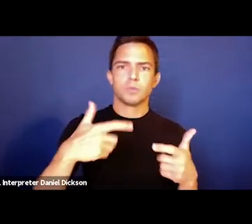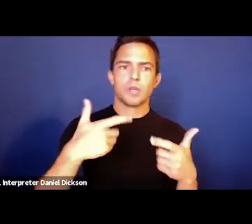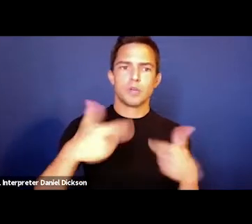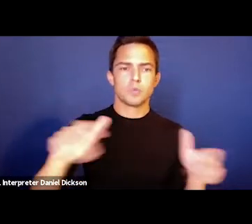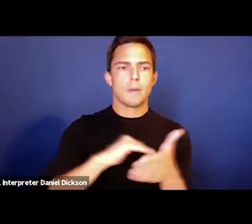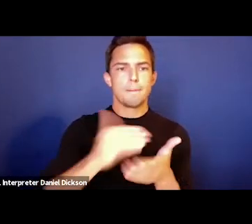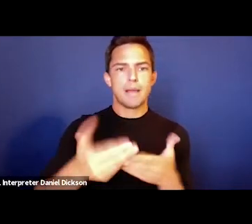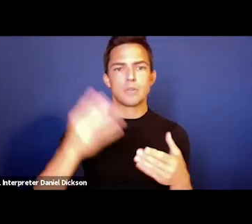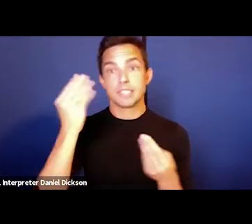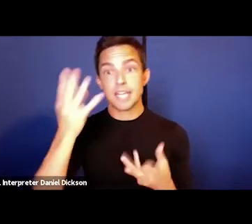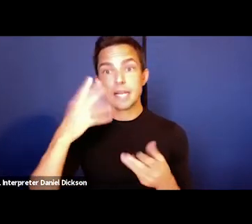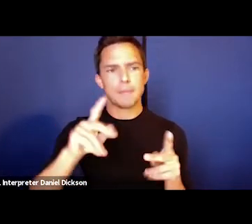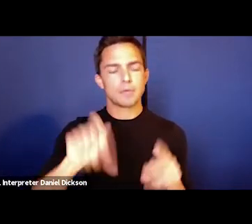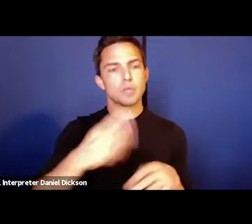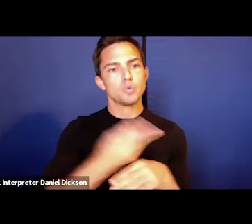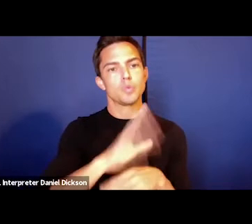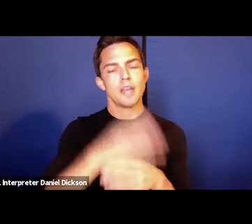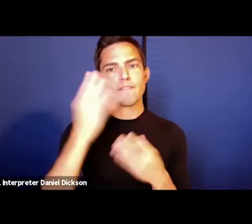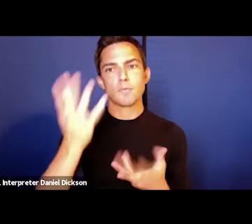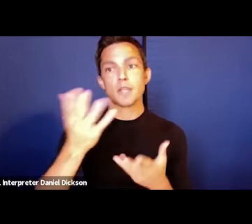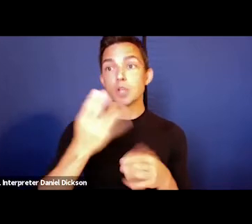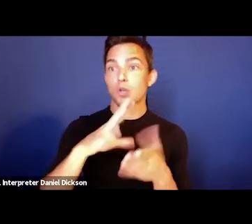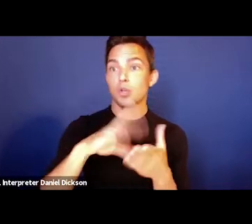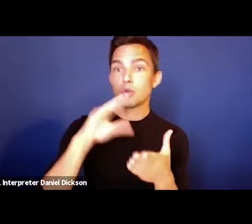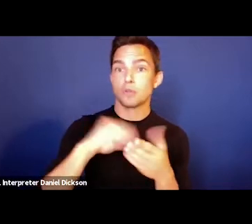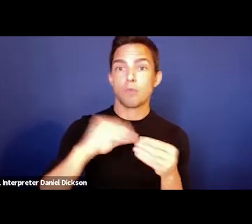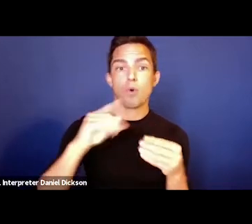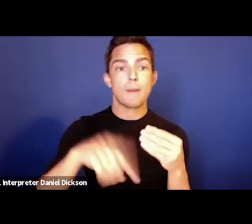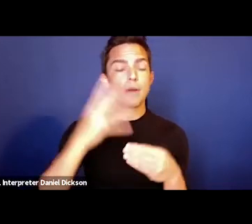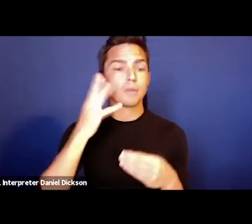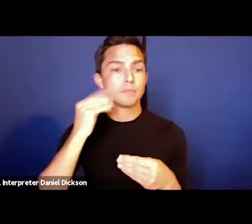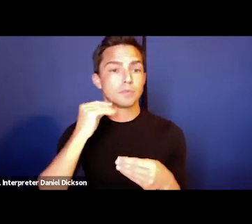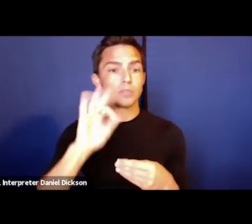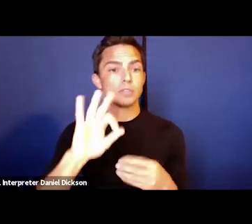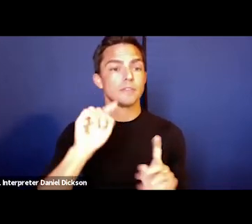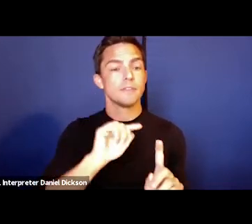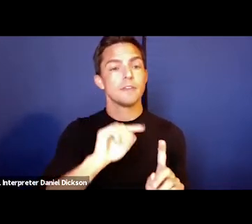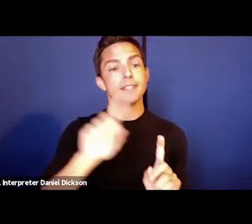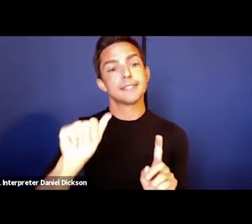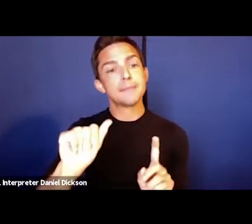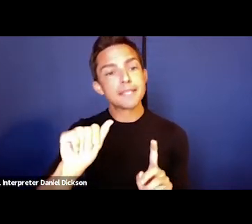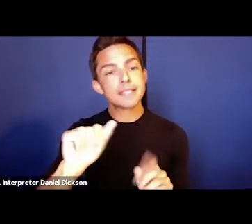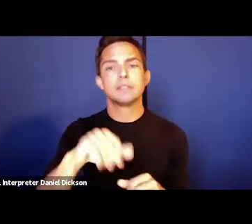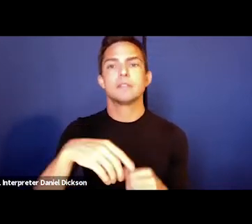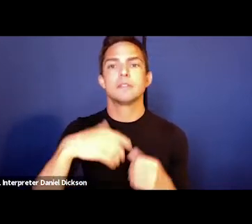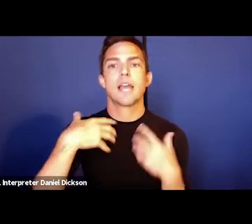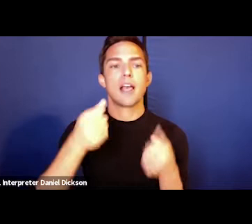people can use and learn more about the experience of disability and health outcomes. And then